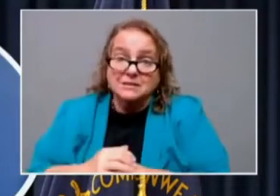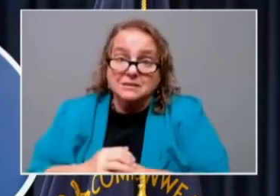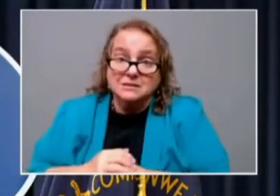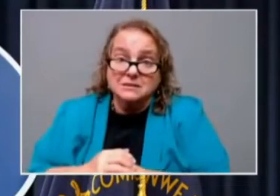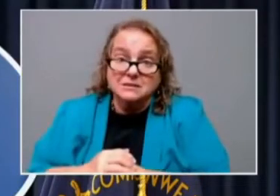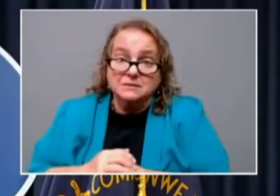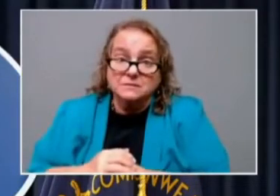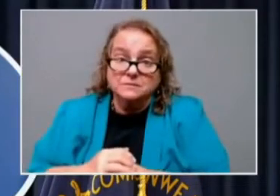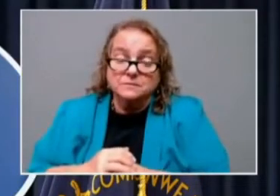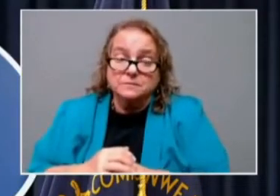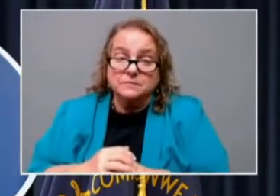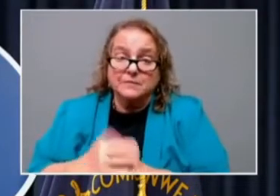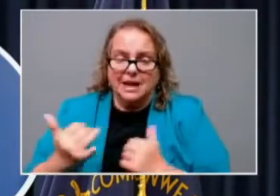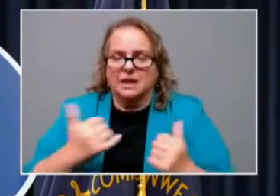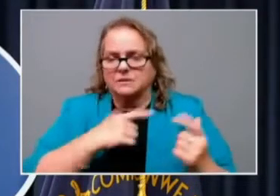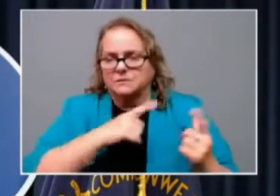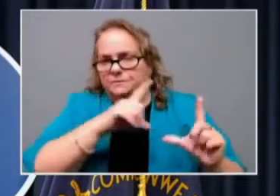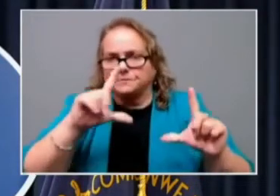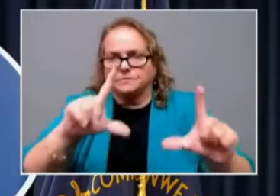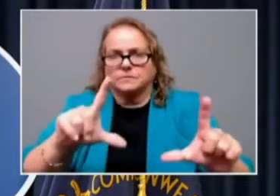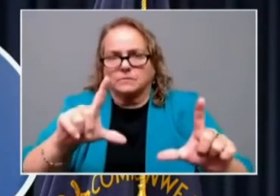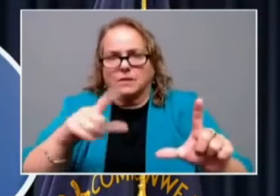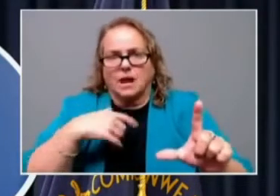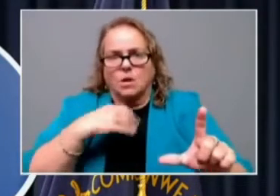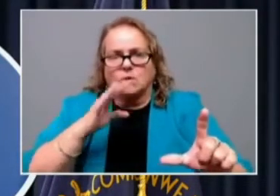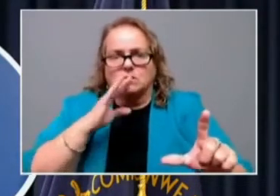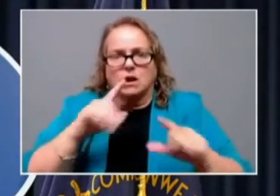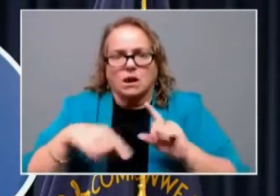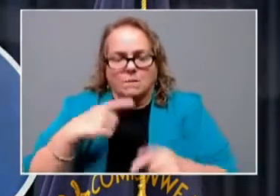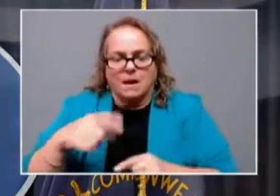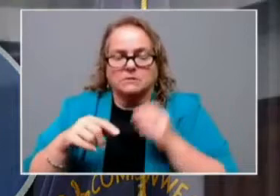Now I'm gonna talk about monoclonal and then testing. So monoclonal antibody